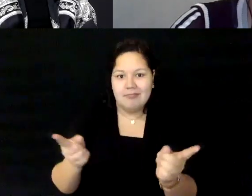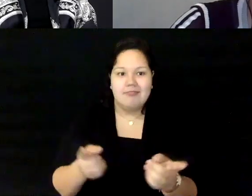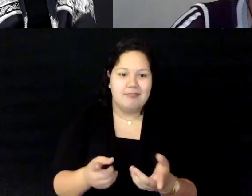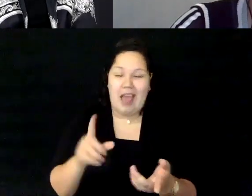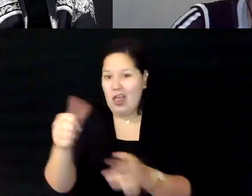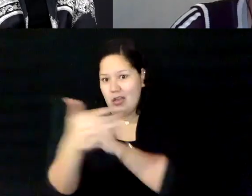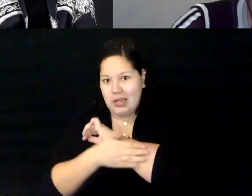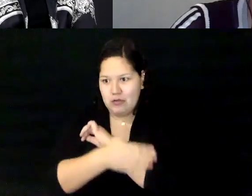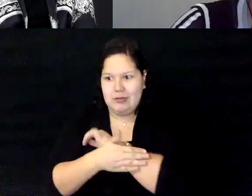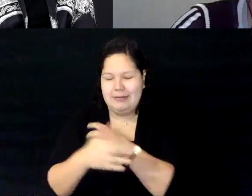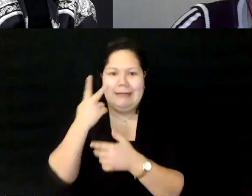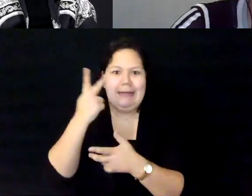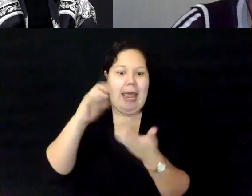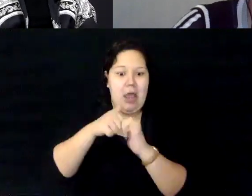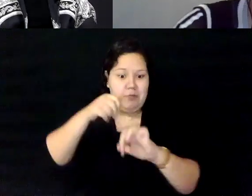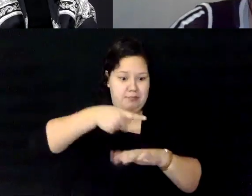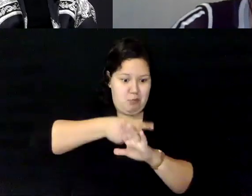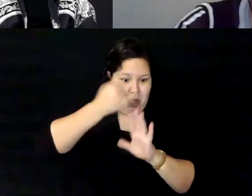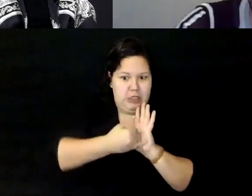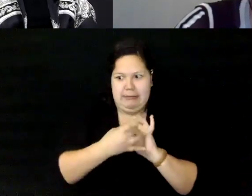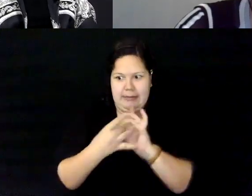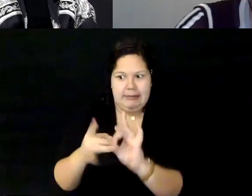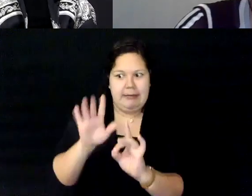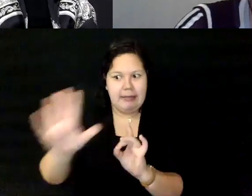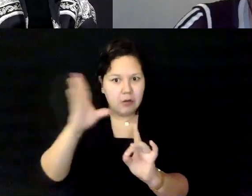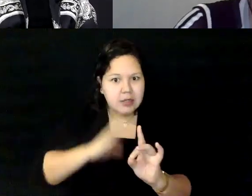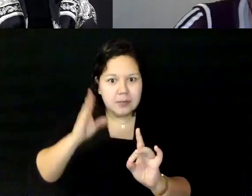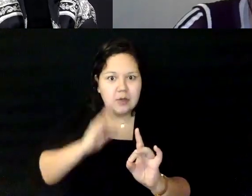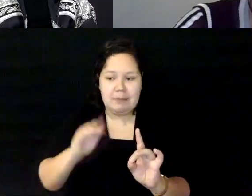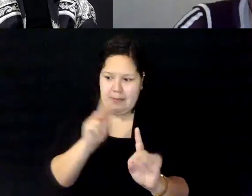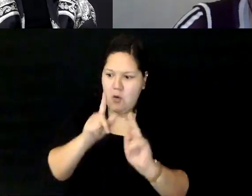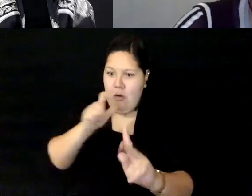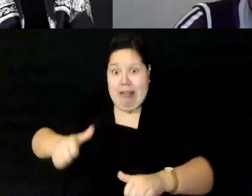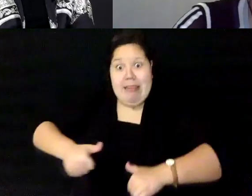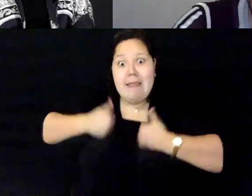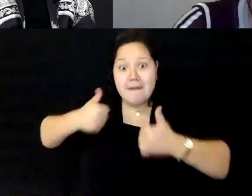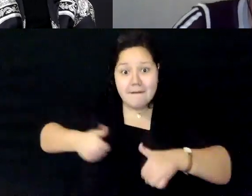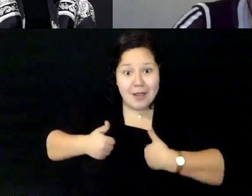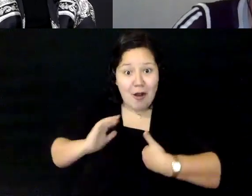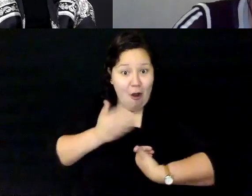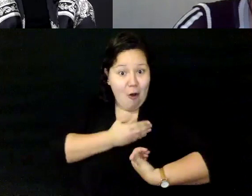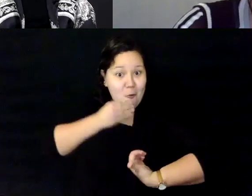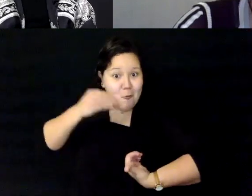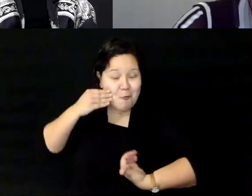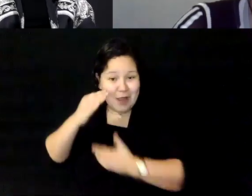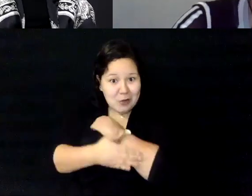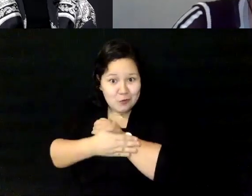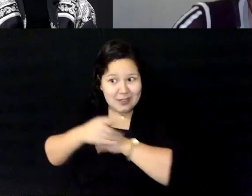how relevant this project is to them too as folks living in our home countries receiving the work.